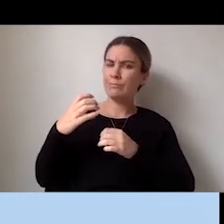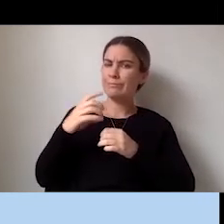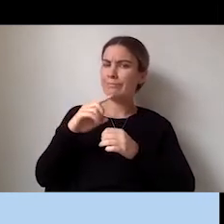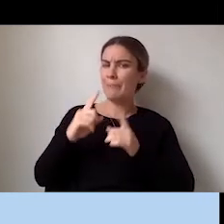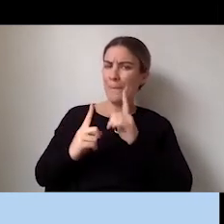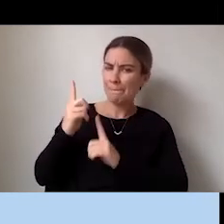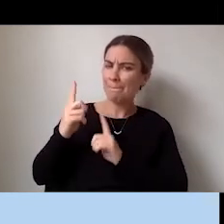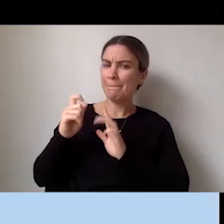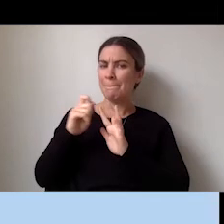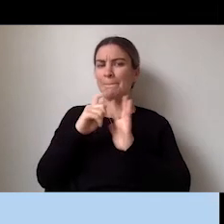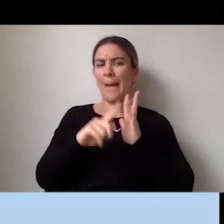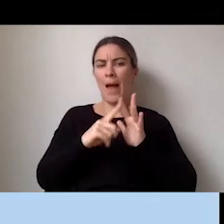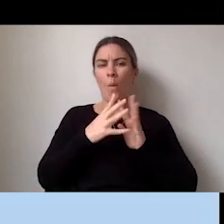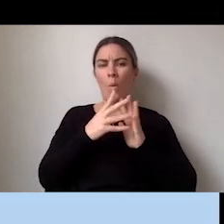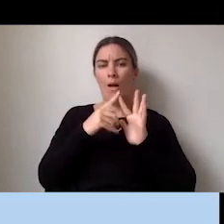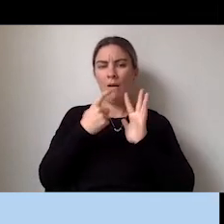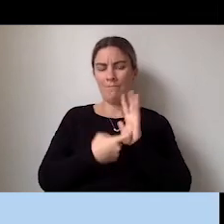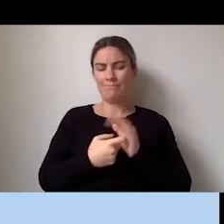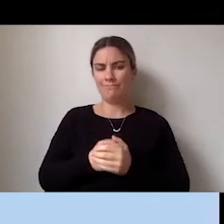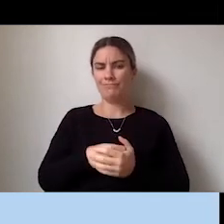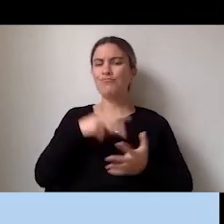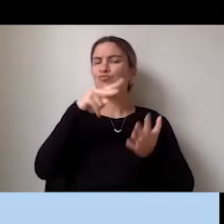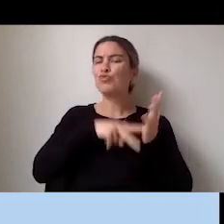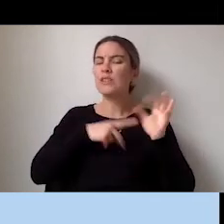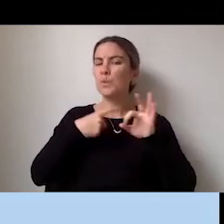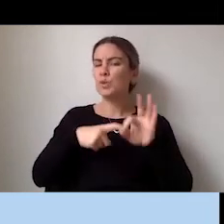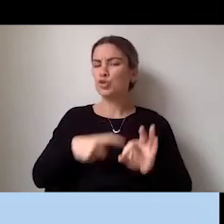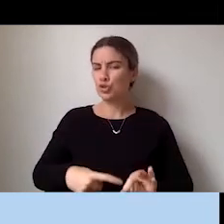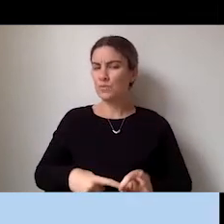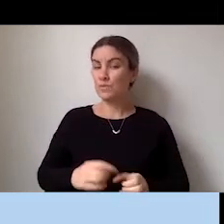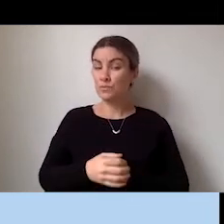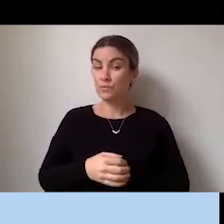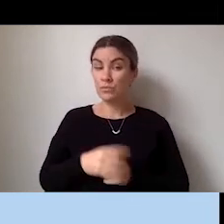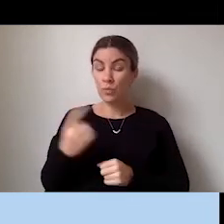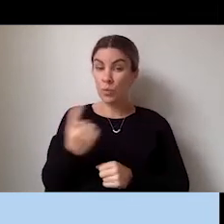"Who would you like to invite to your solidarity team? What